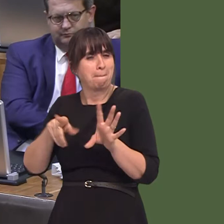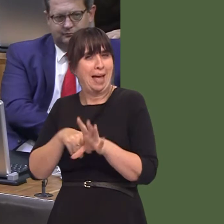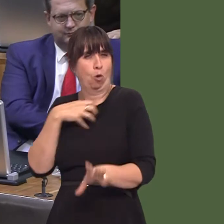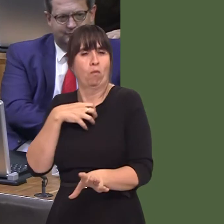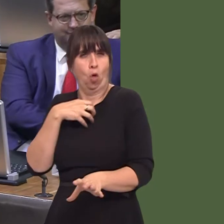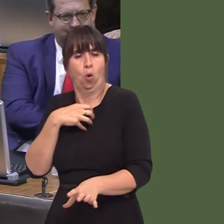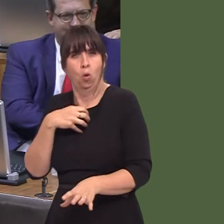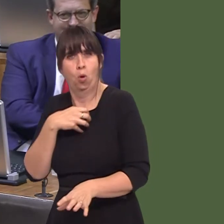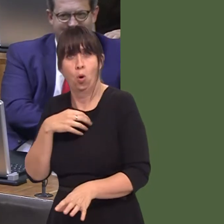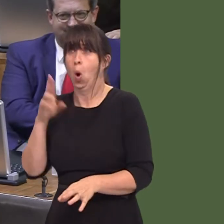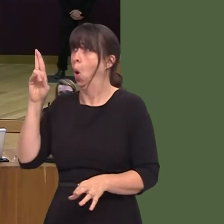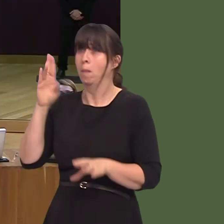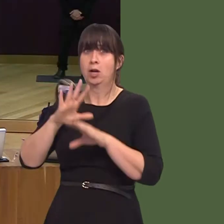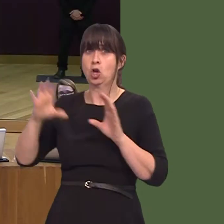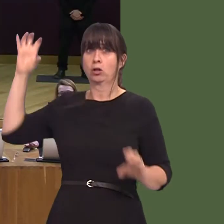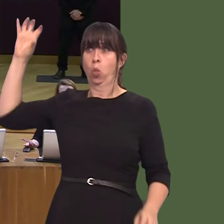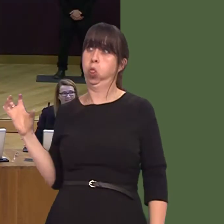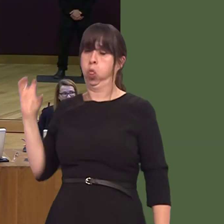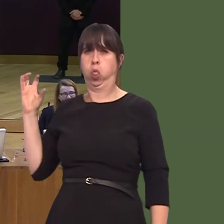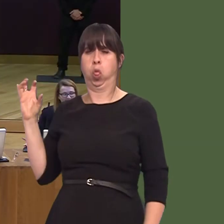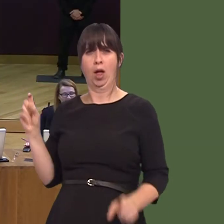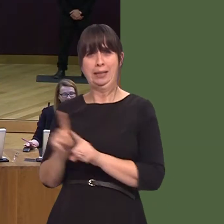Thereís nothing behind me thatíll fall off though, I trust.